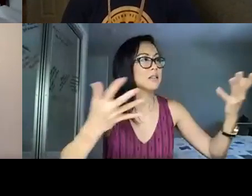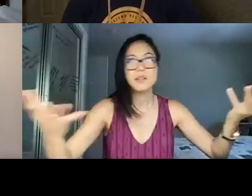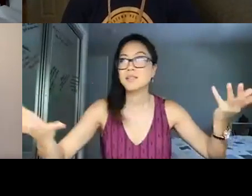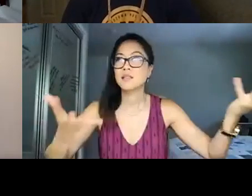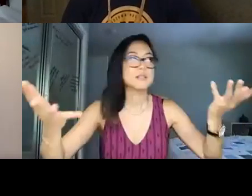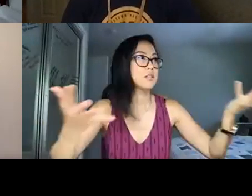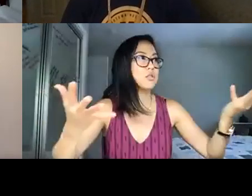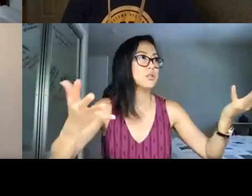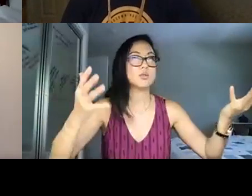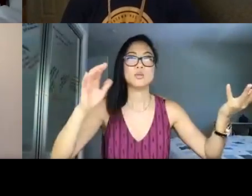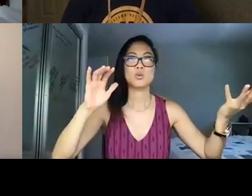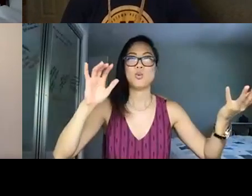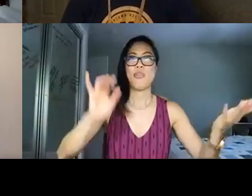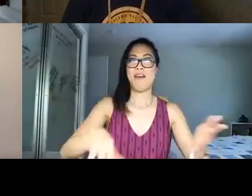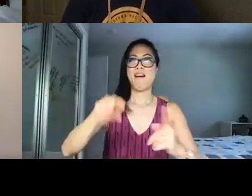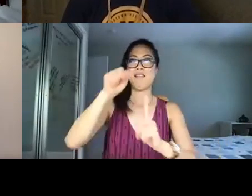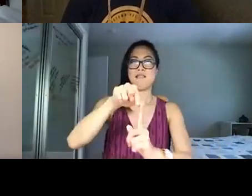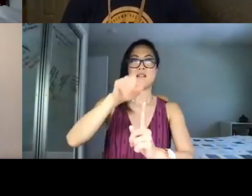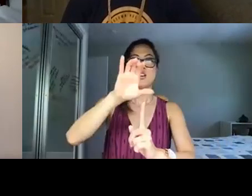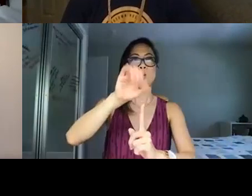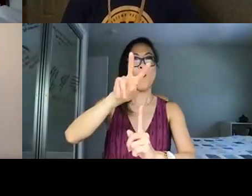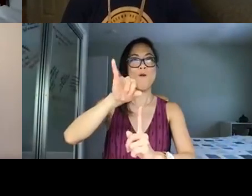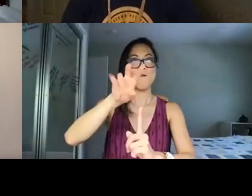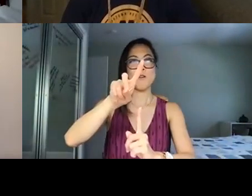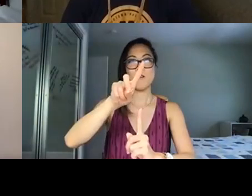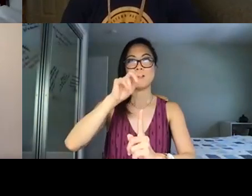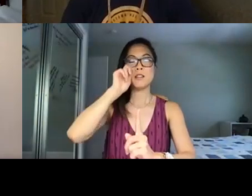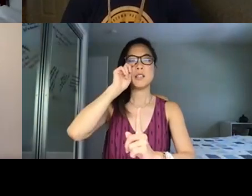difference in how I'm experiencing my environment, if that makes sense.